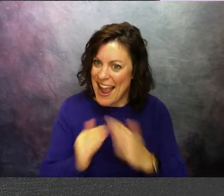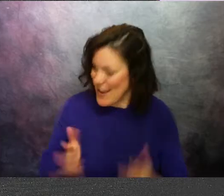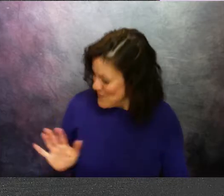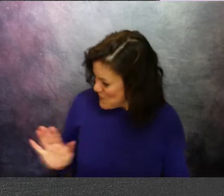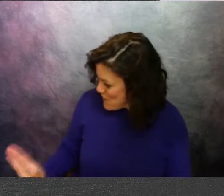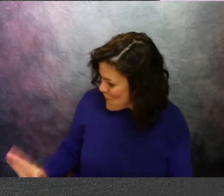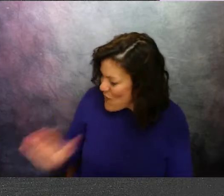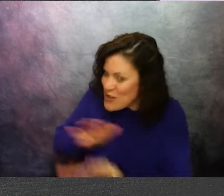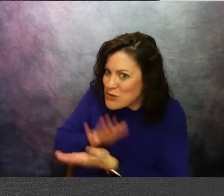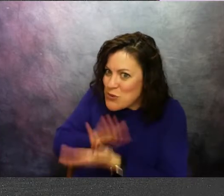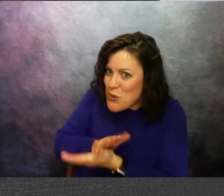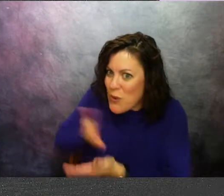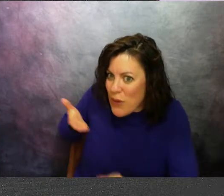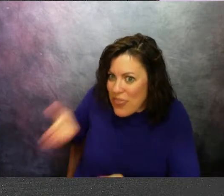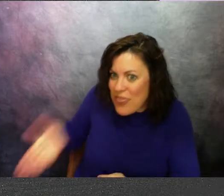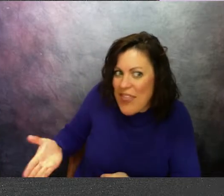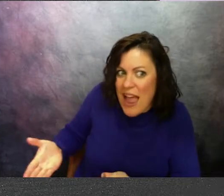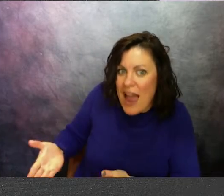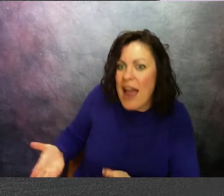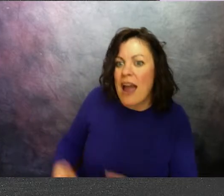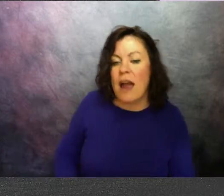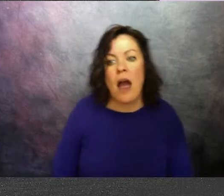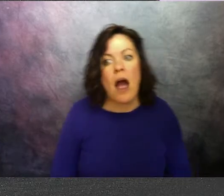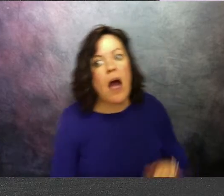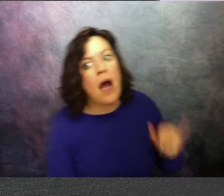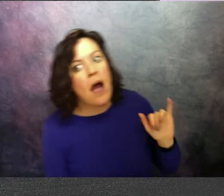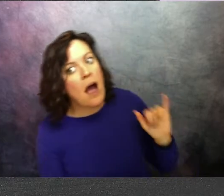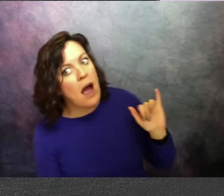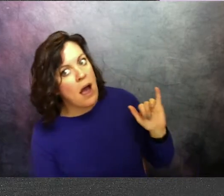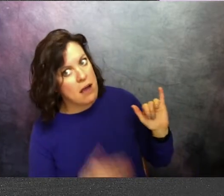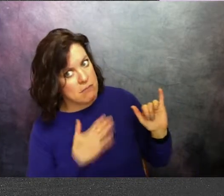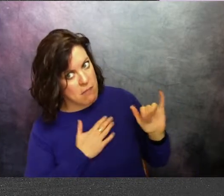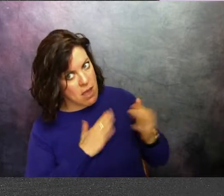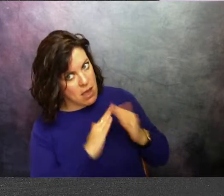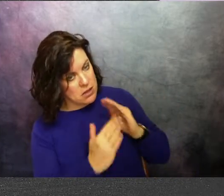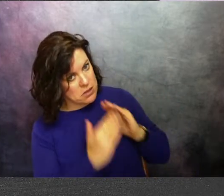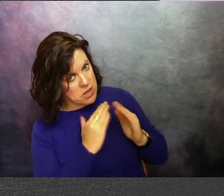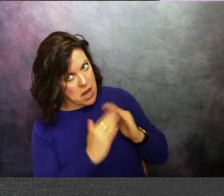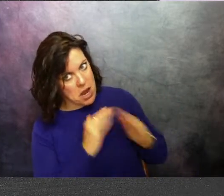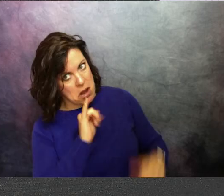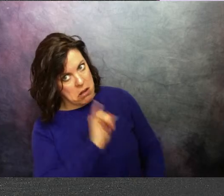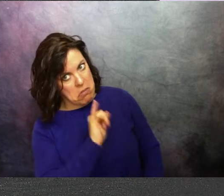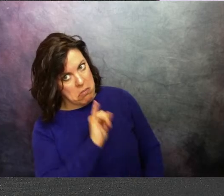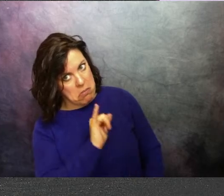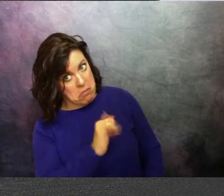school is and your house is. Oh, my town. My town is on there.